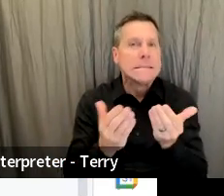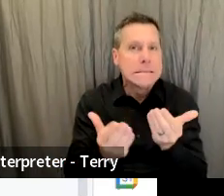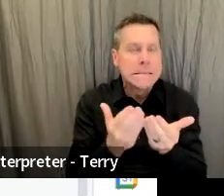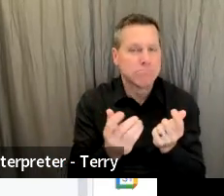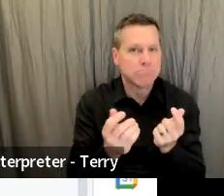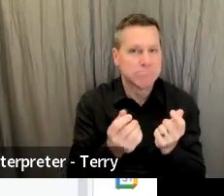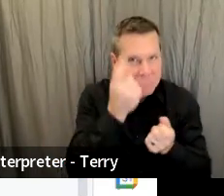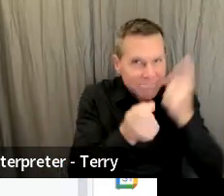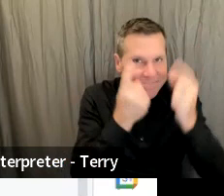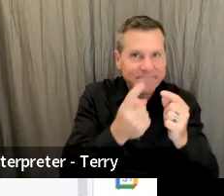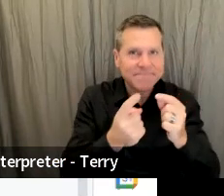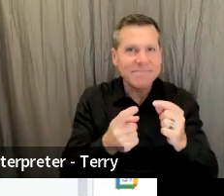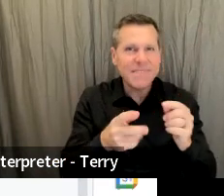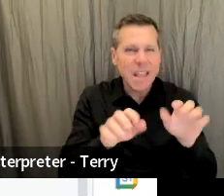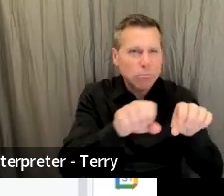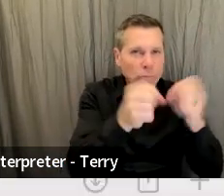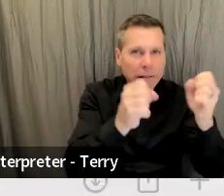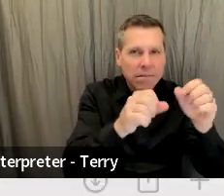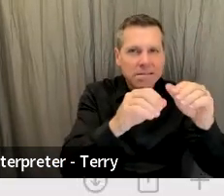Pieces around each of the different topics.